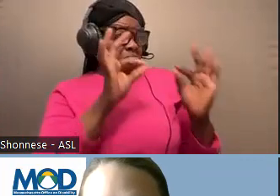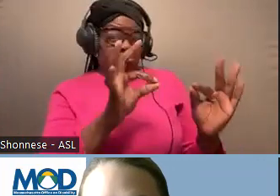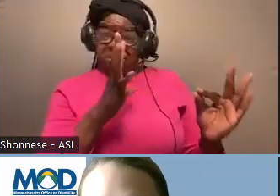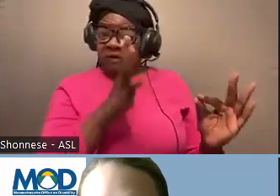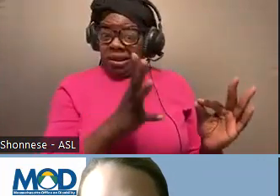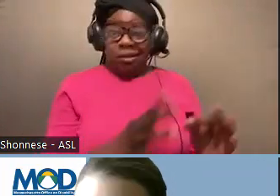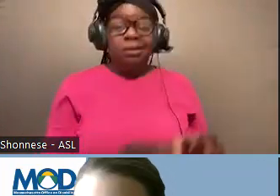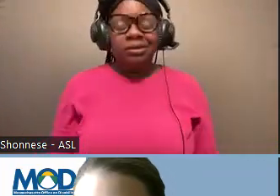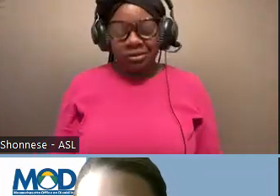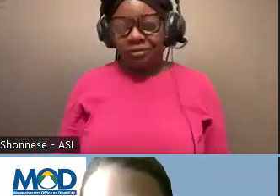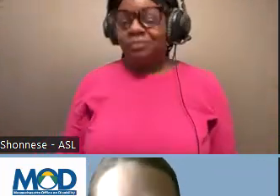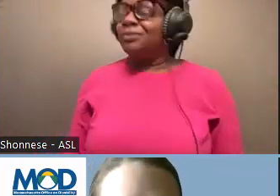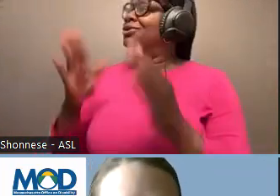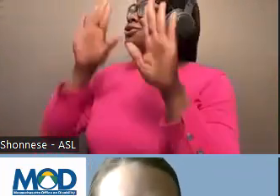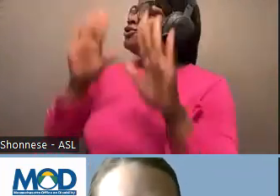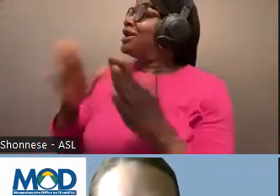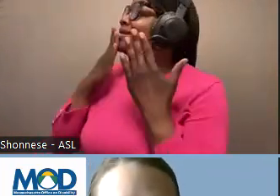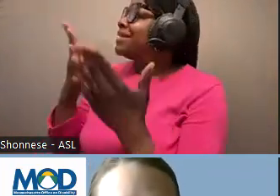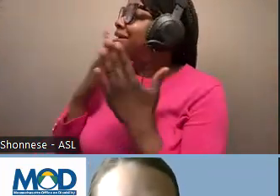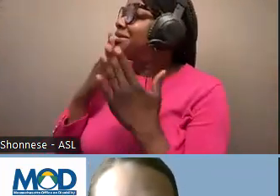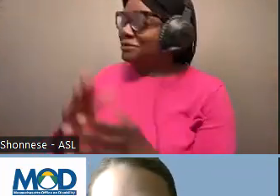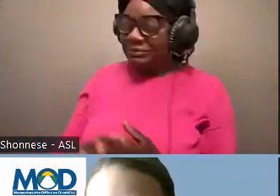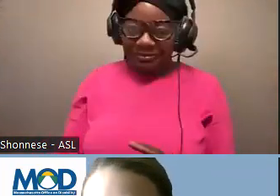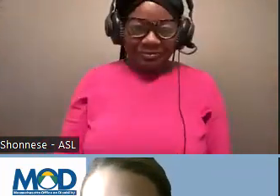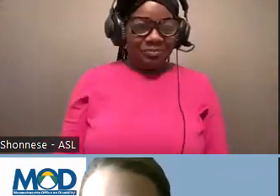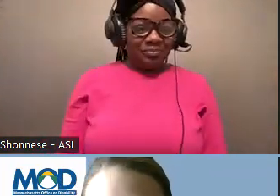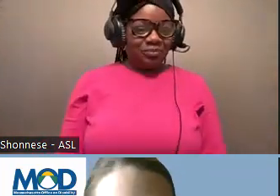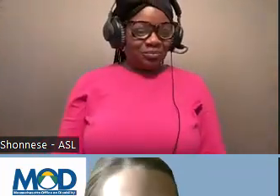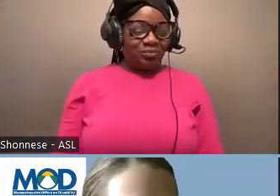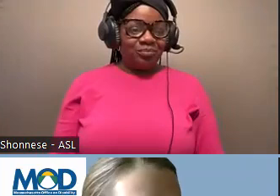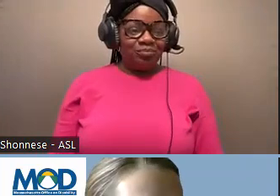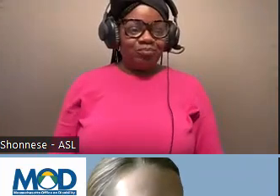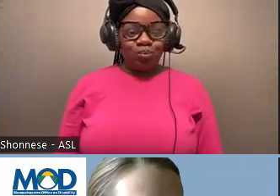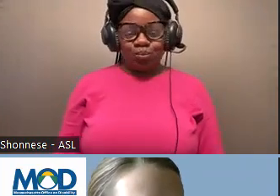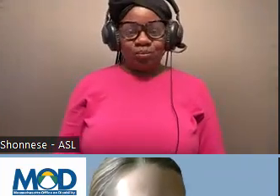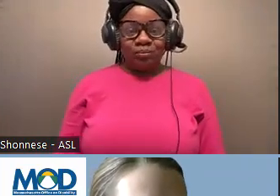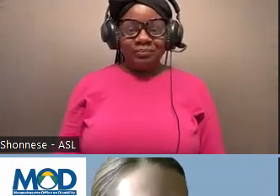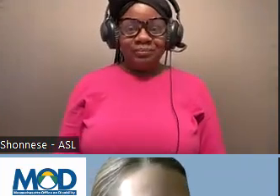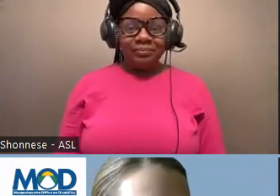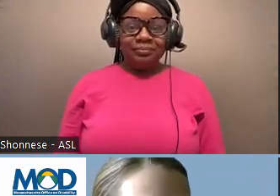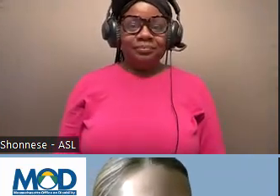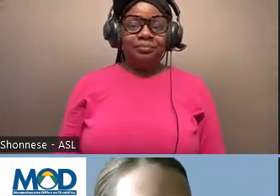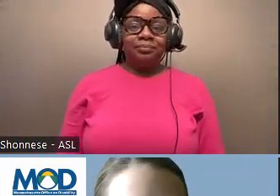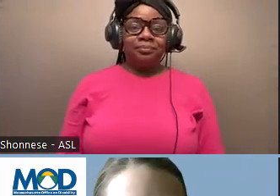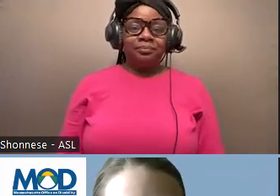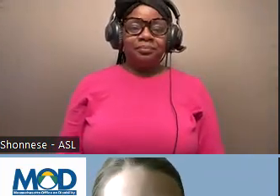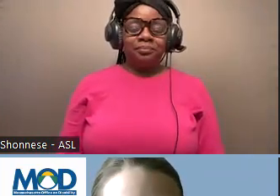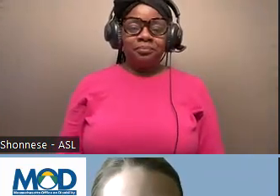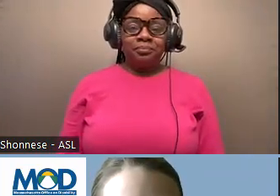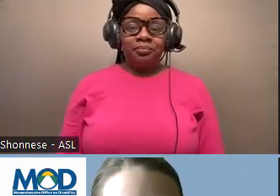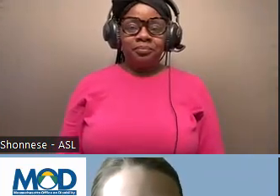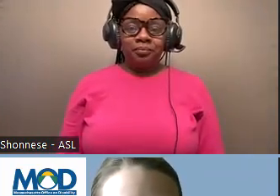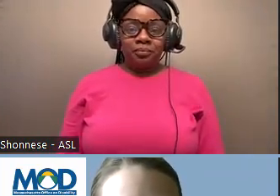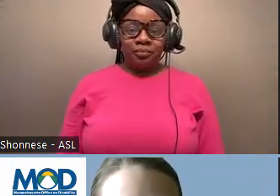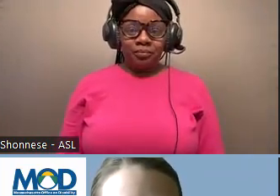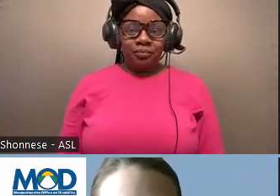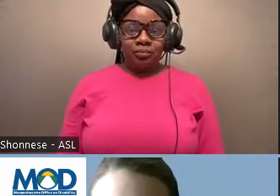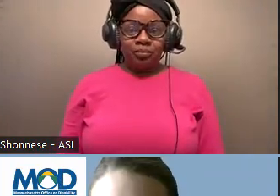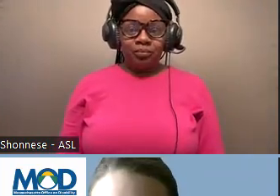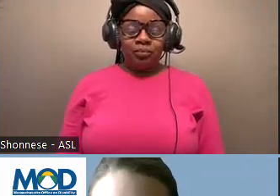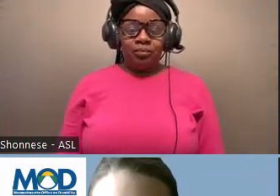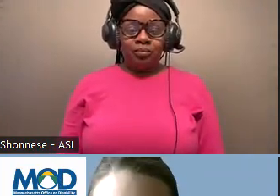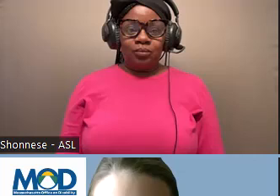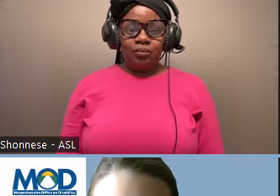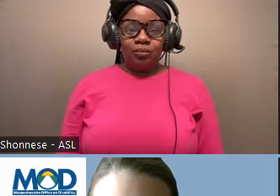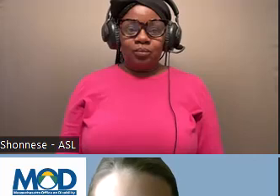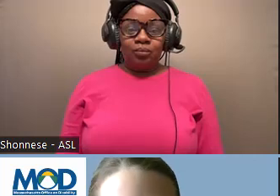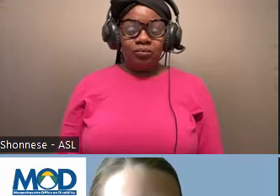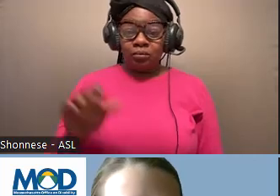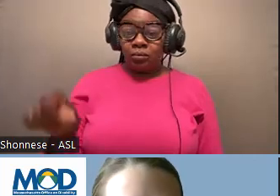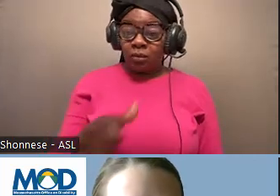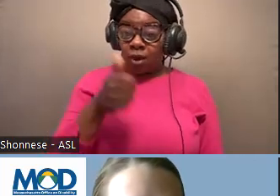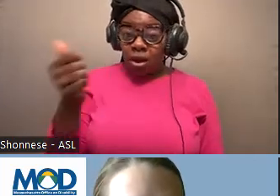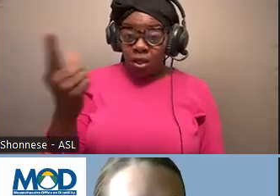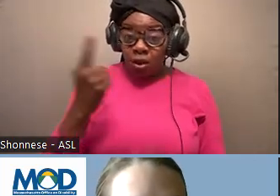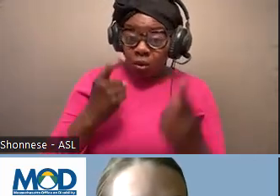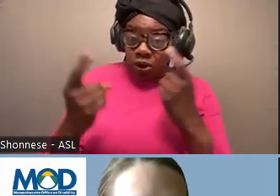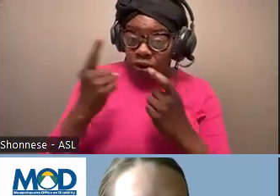Thank you. Are there other questions out there?